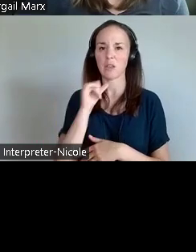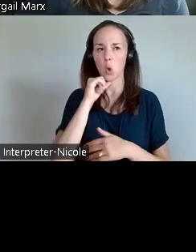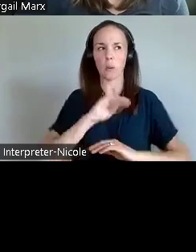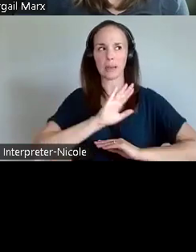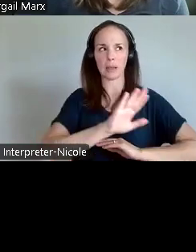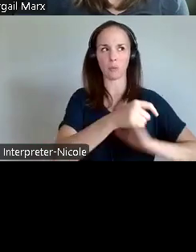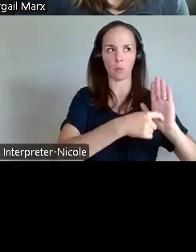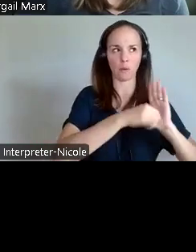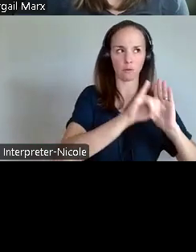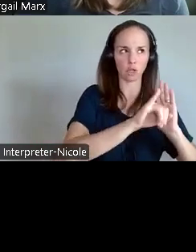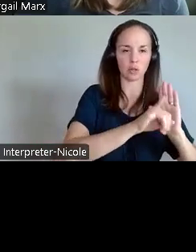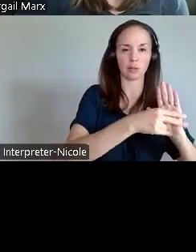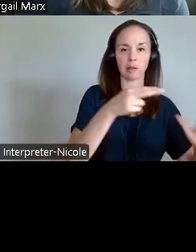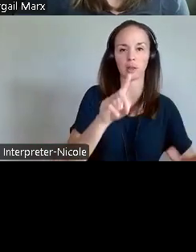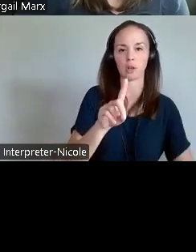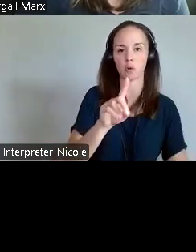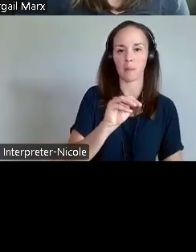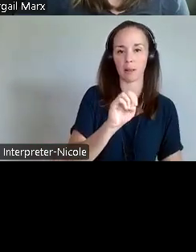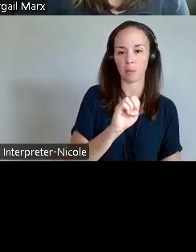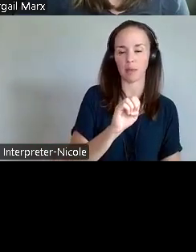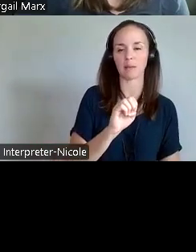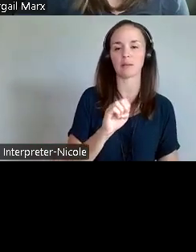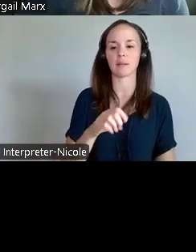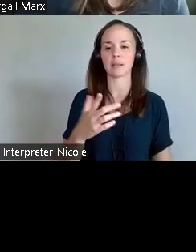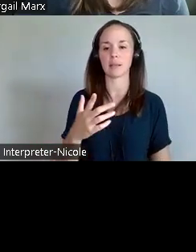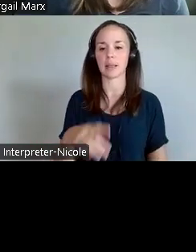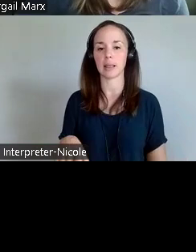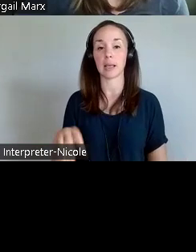considered durable medical equipment. Things like mid tech communication